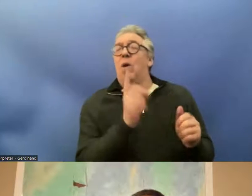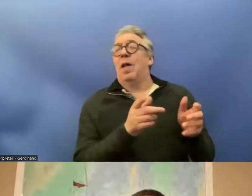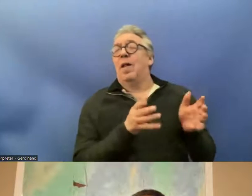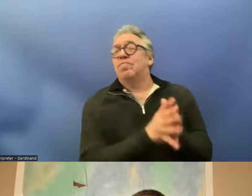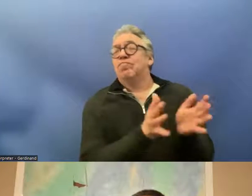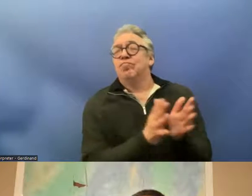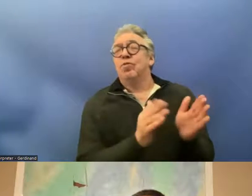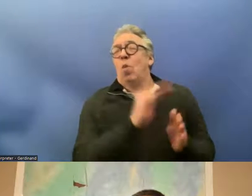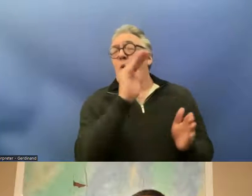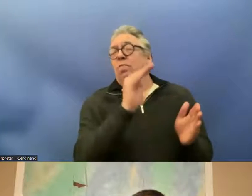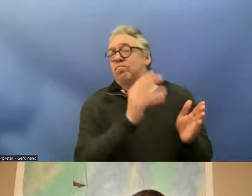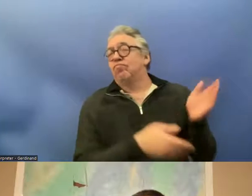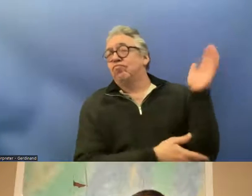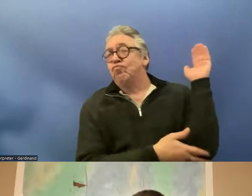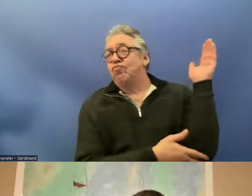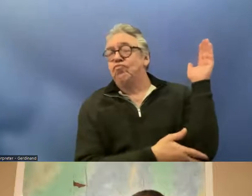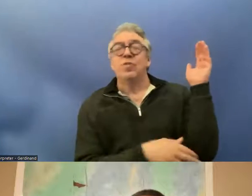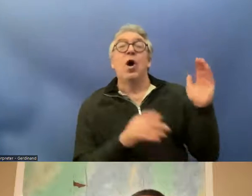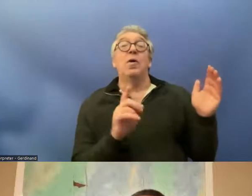address later on in this webinar.